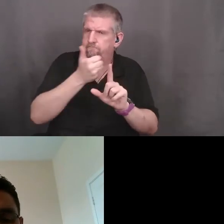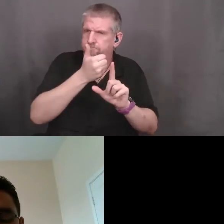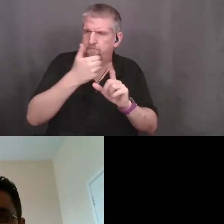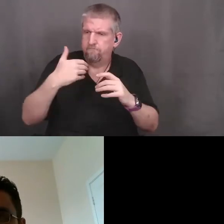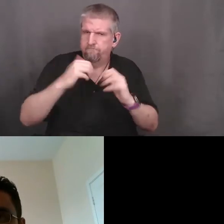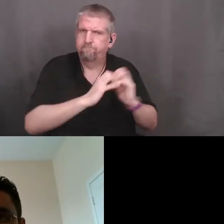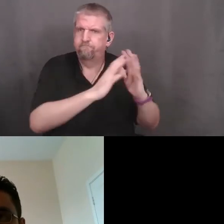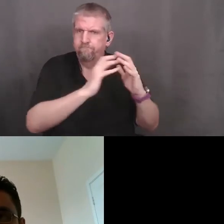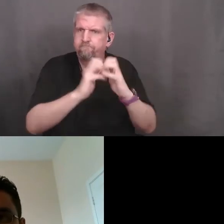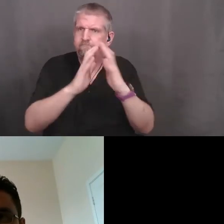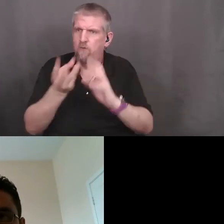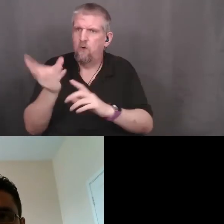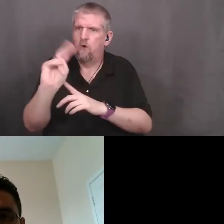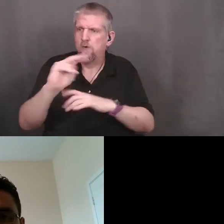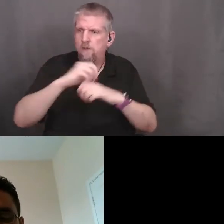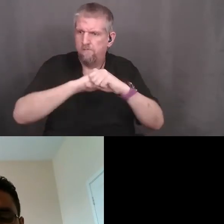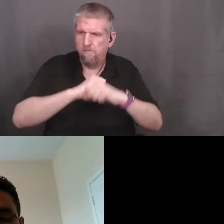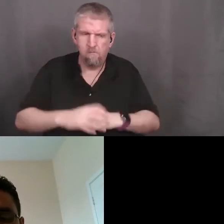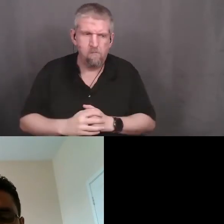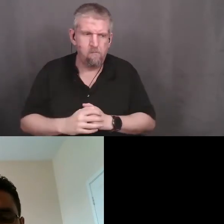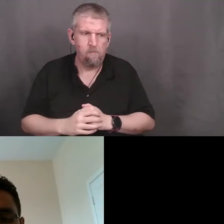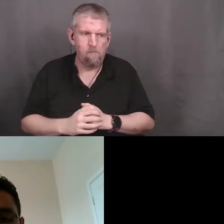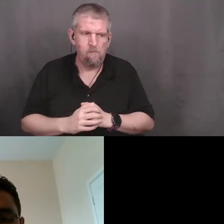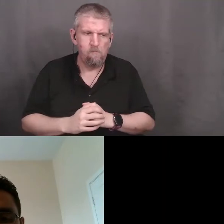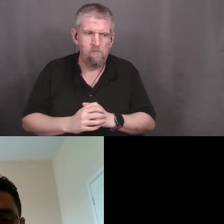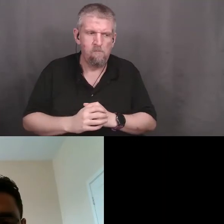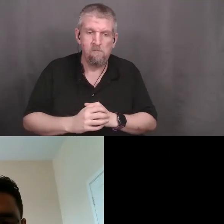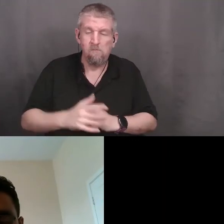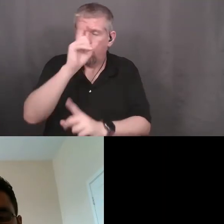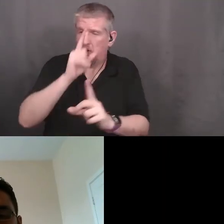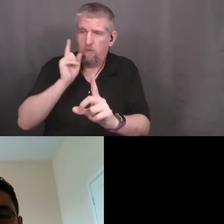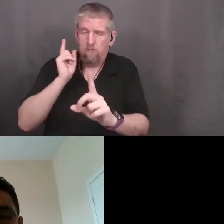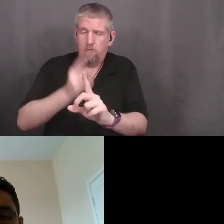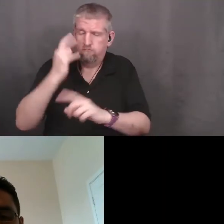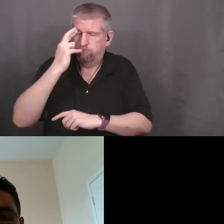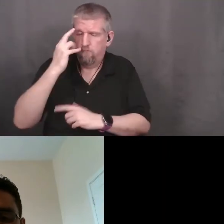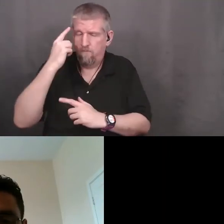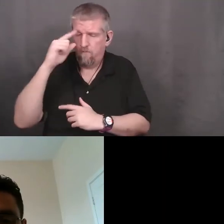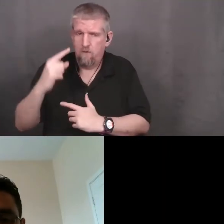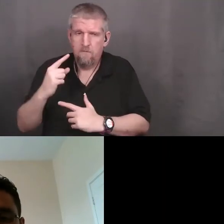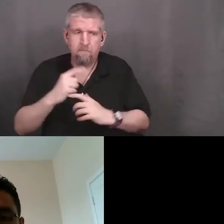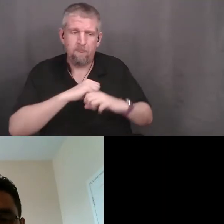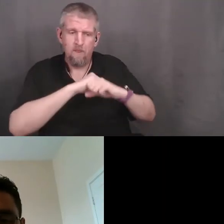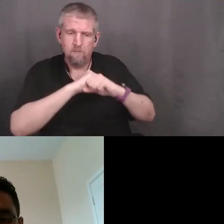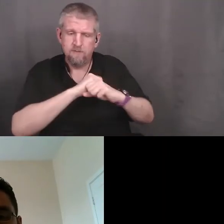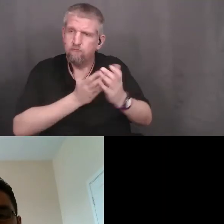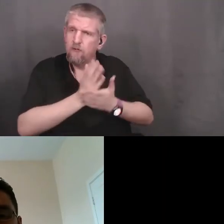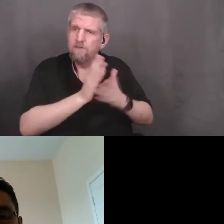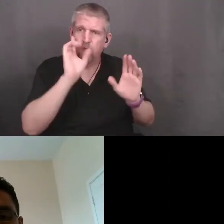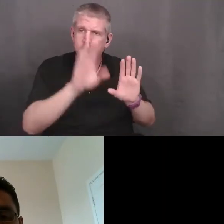So, our goal is essentially to protect the rights of not only children but also adults